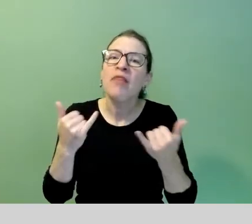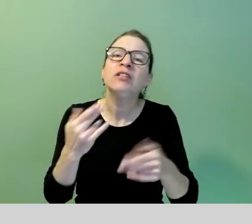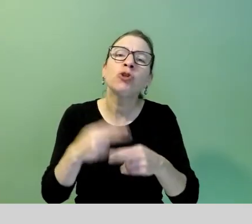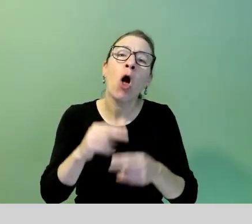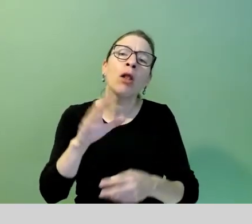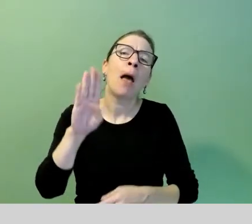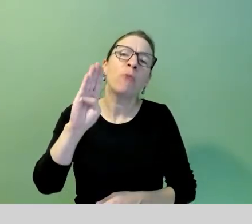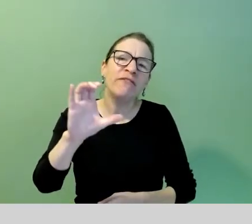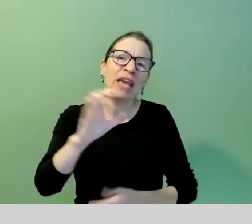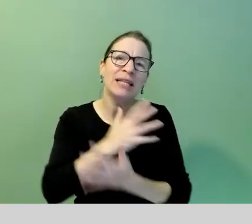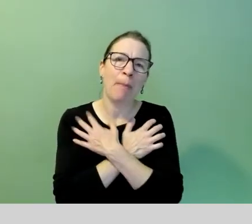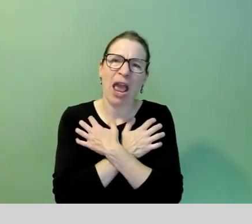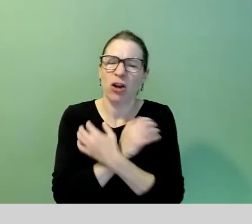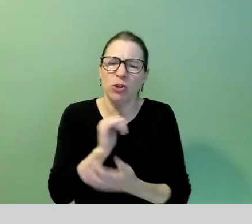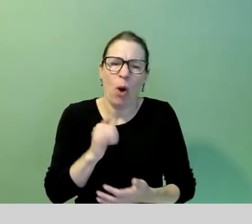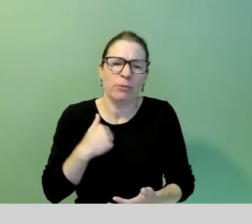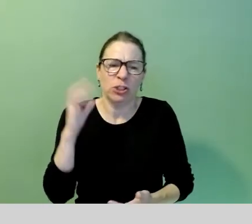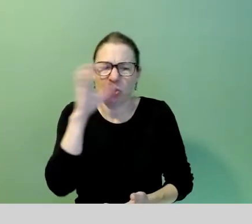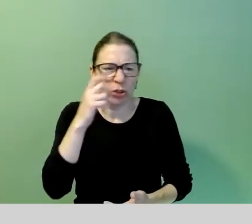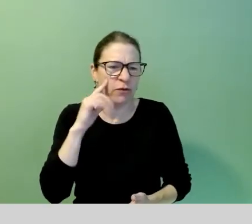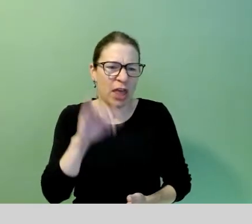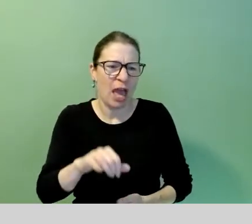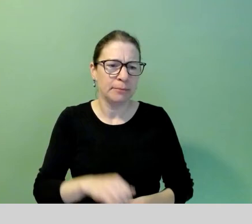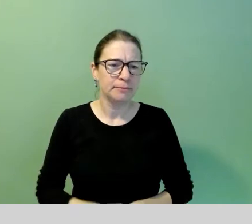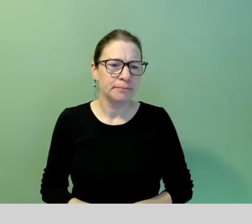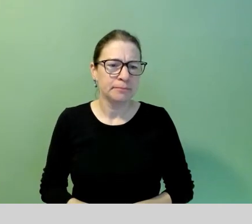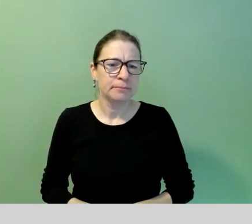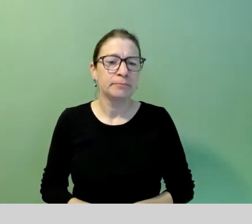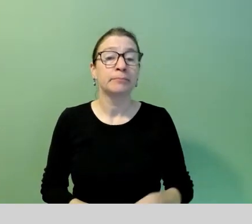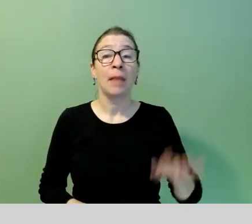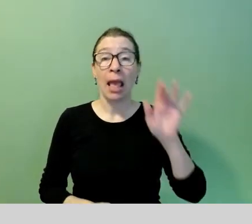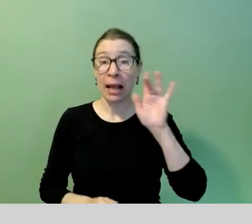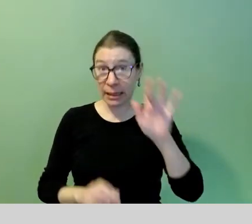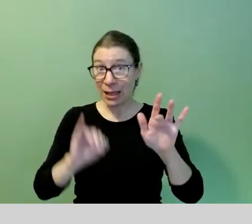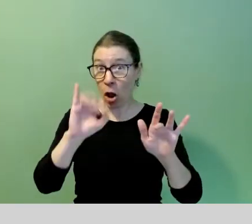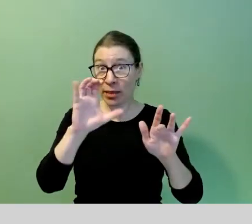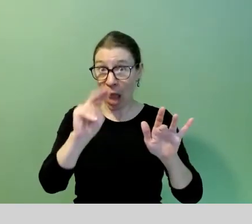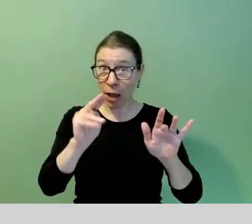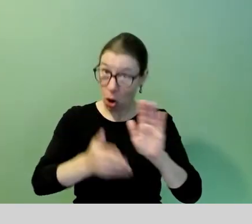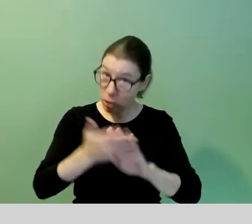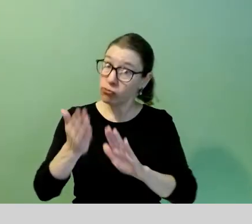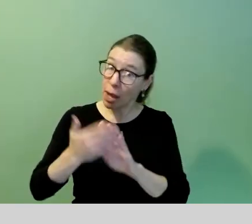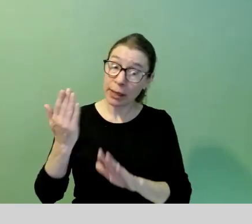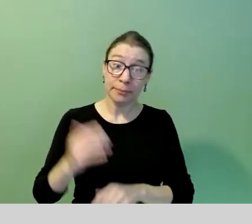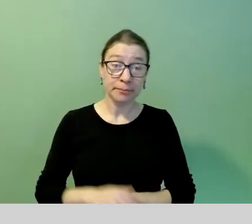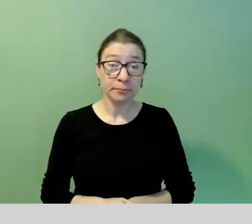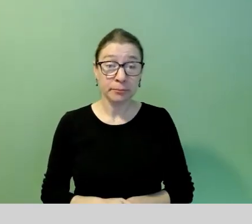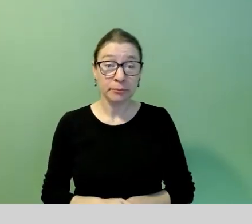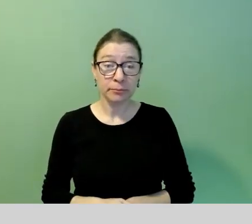So I'm just gonna search for that. Click on the icon to run it. As you can see,